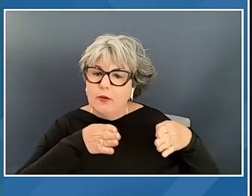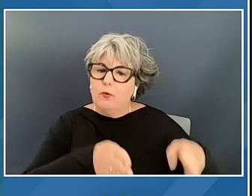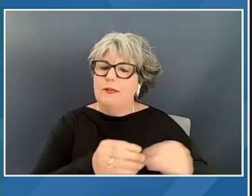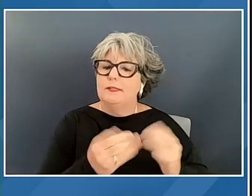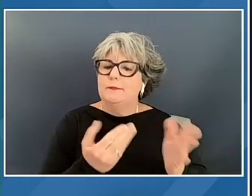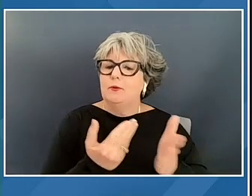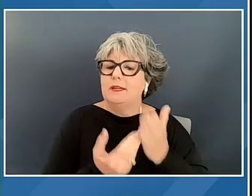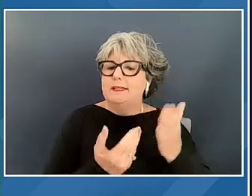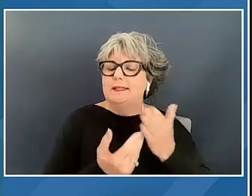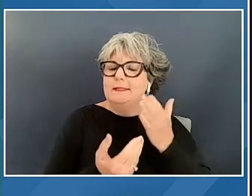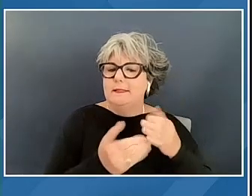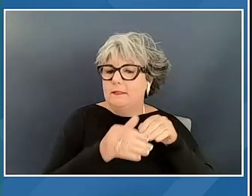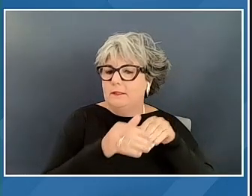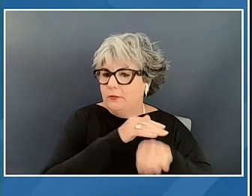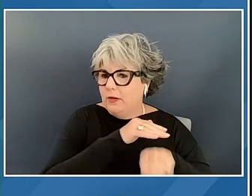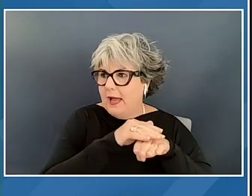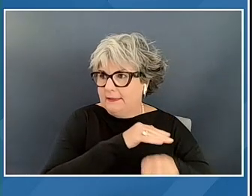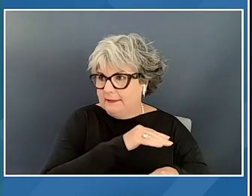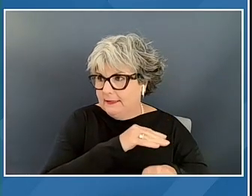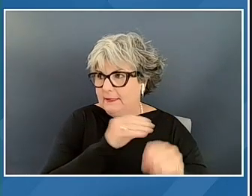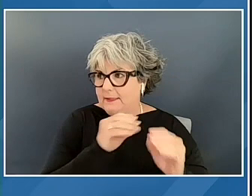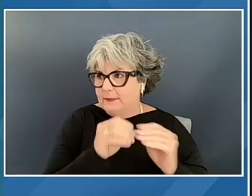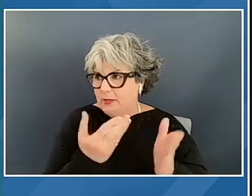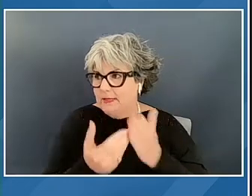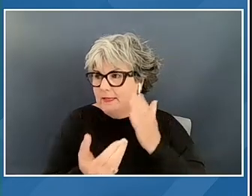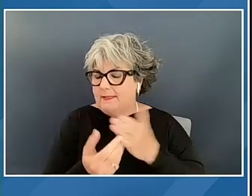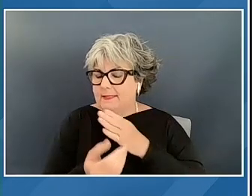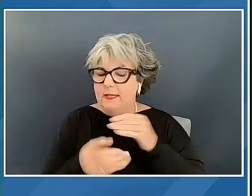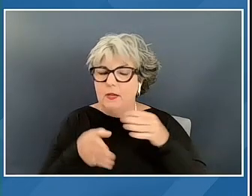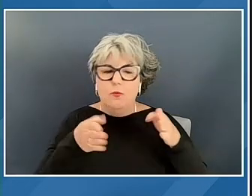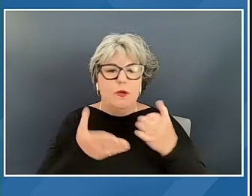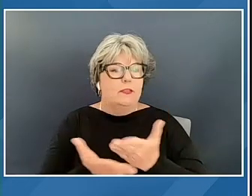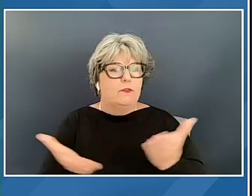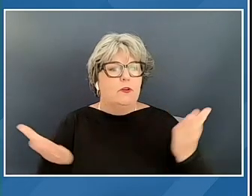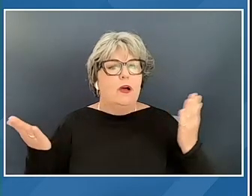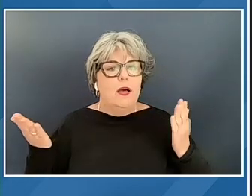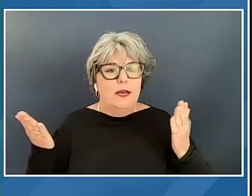access and ways for us to, you know, do things automatically as well.